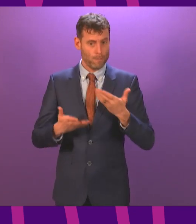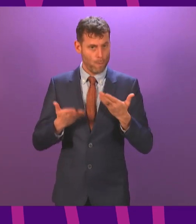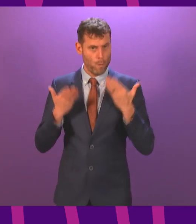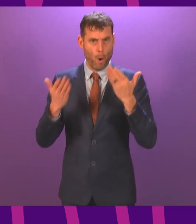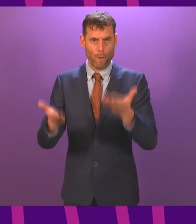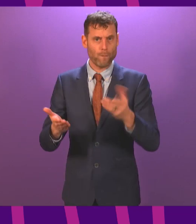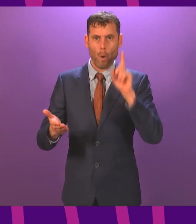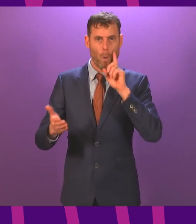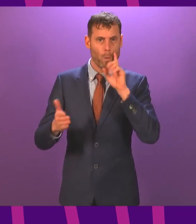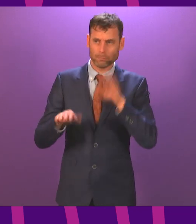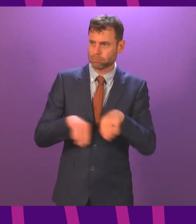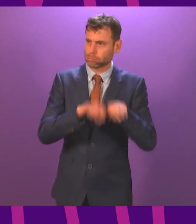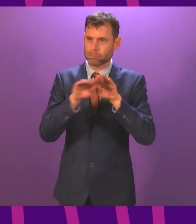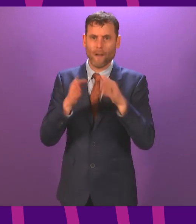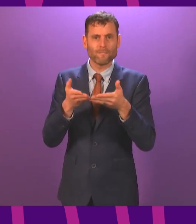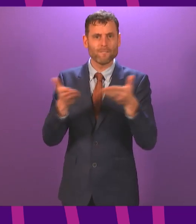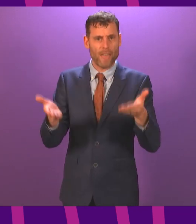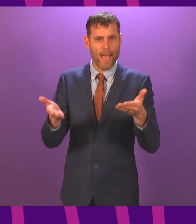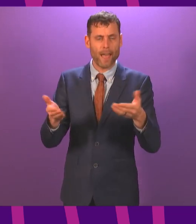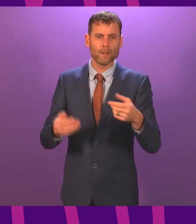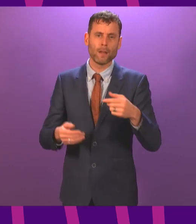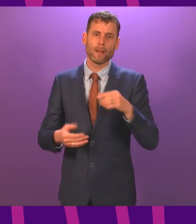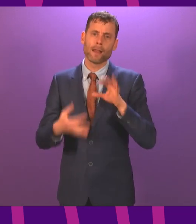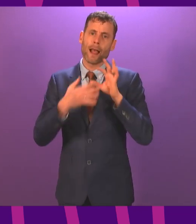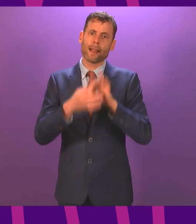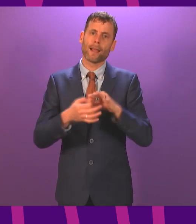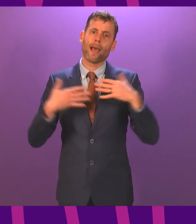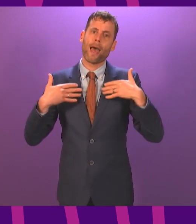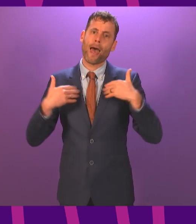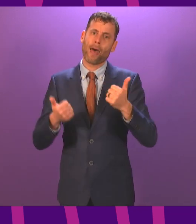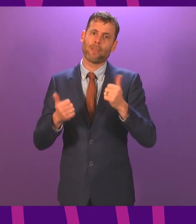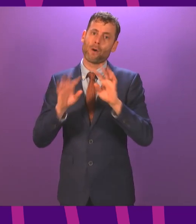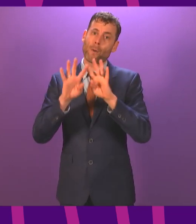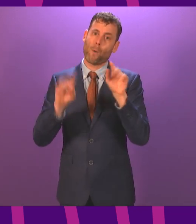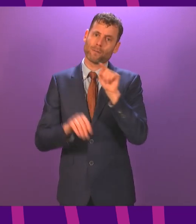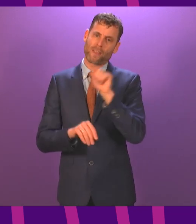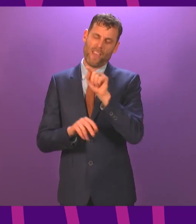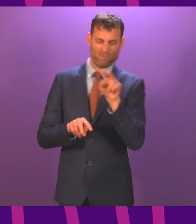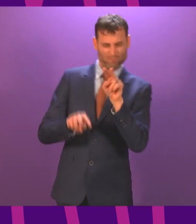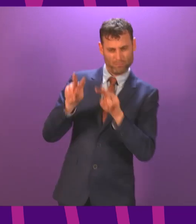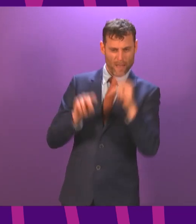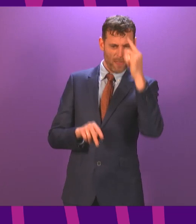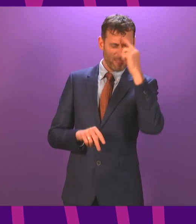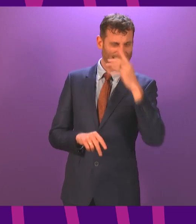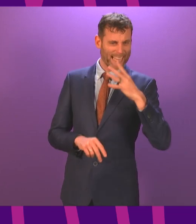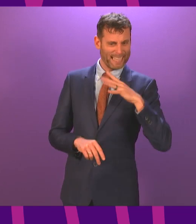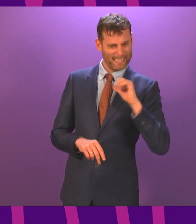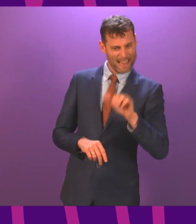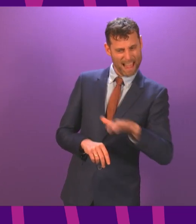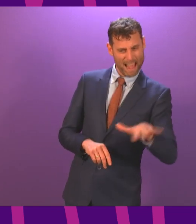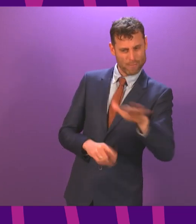supplies fairly, based on the estimates that health boards give of needs and uptake in